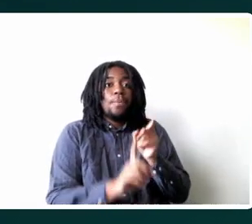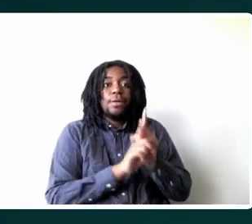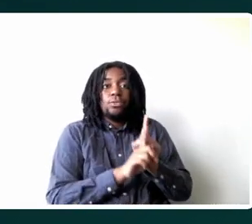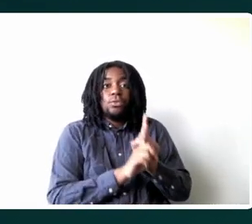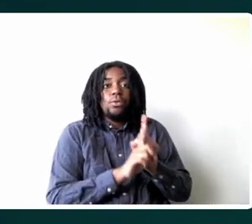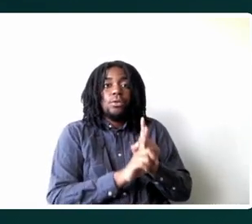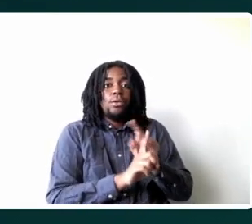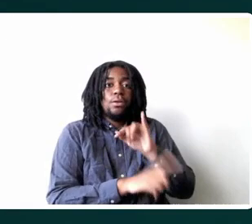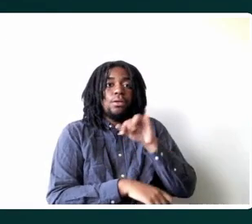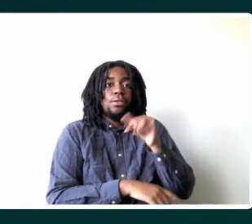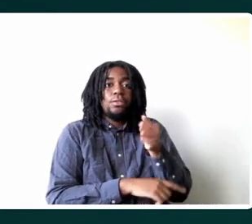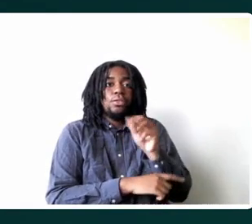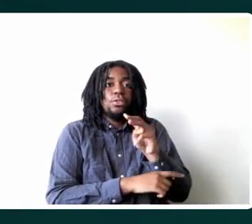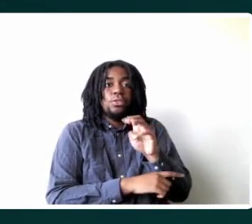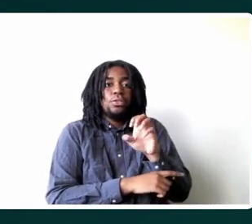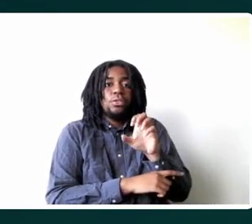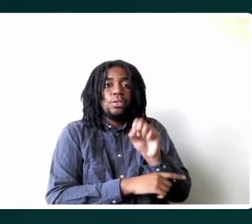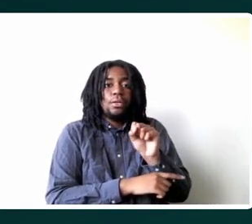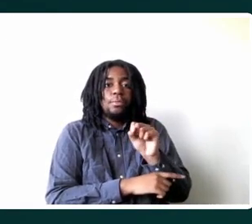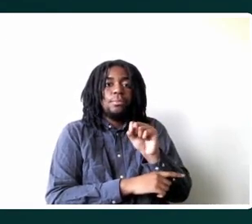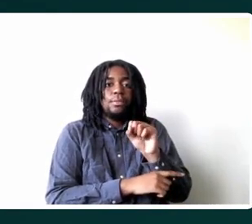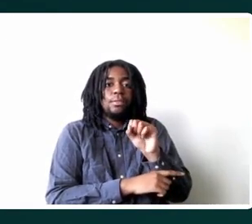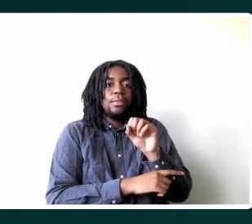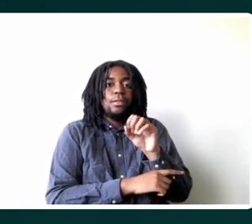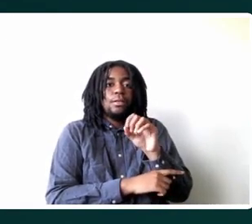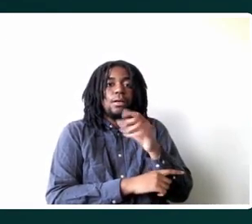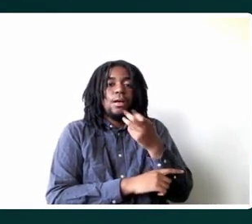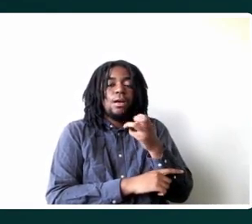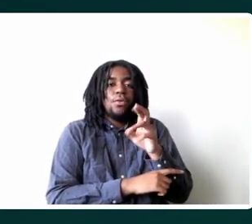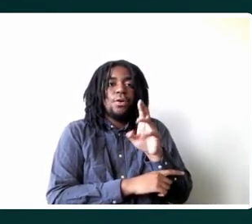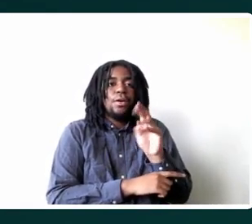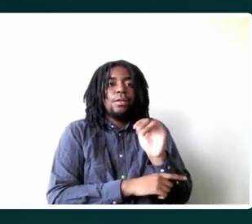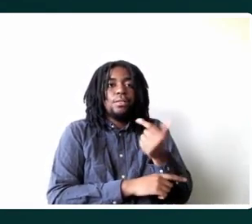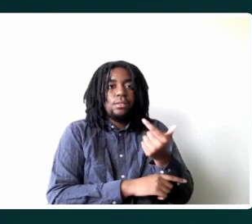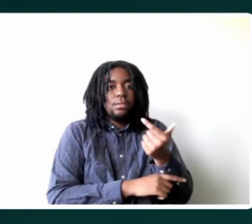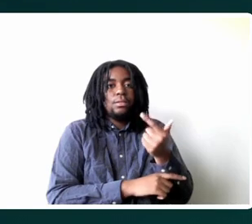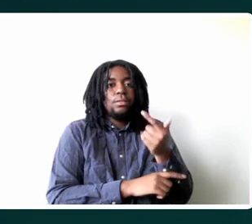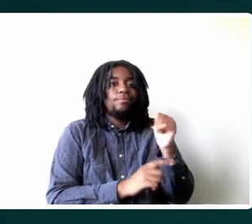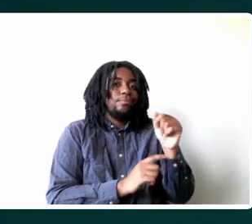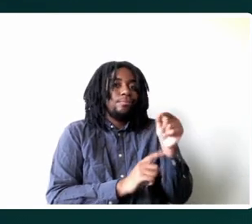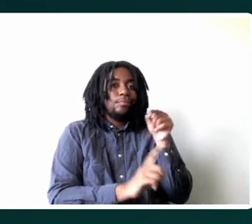Department at Howard, that he was the mentor who started and encouraged me in my art career.